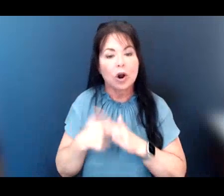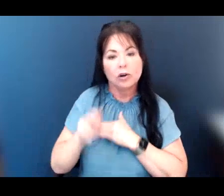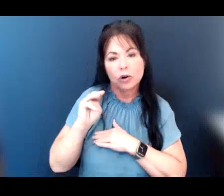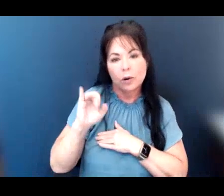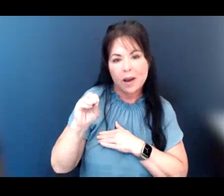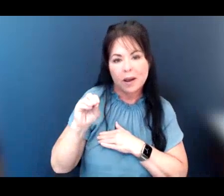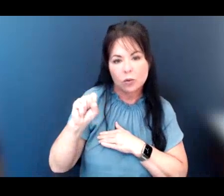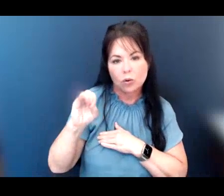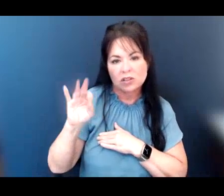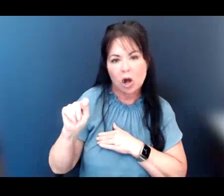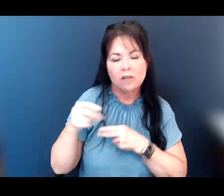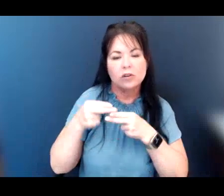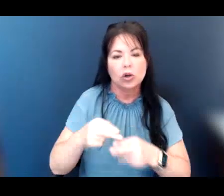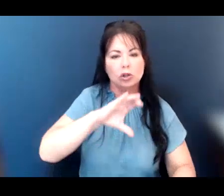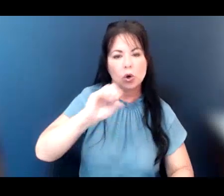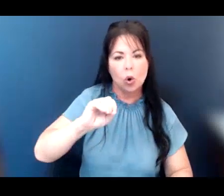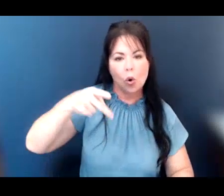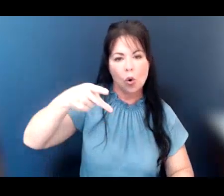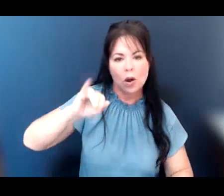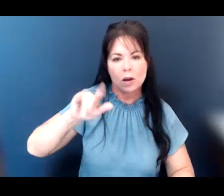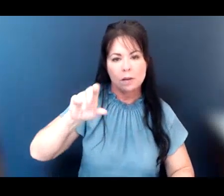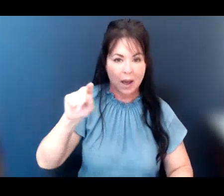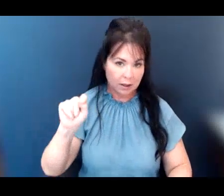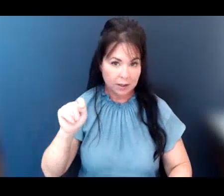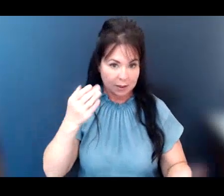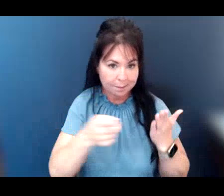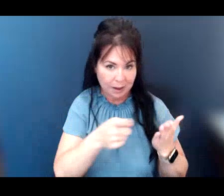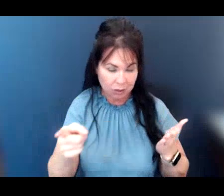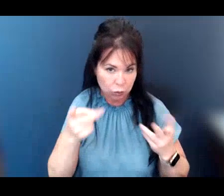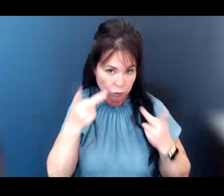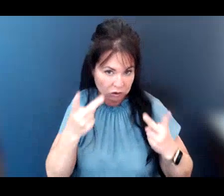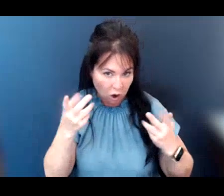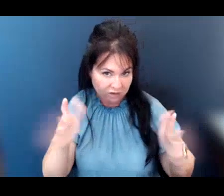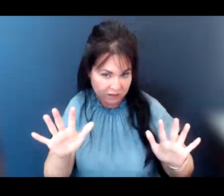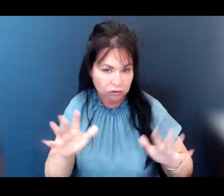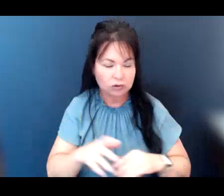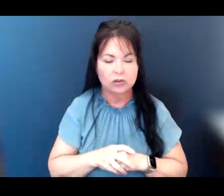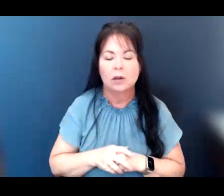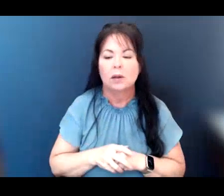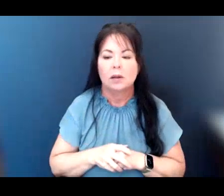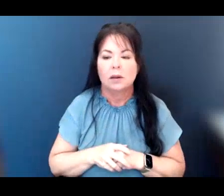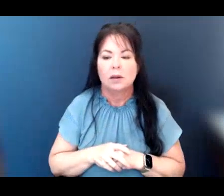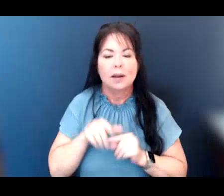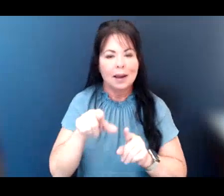So if any of you heard of this, it's their AI tool that interfaces with Microsoft 365.